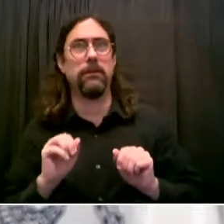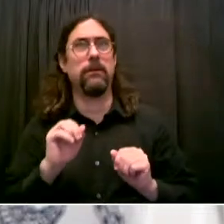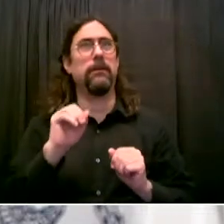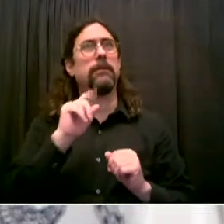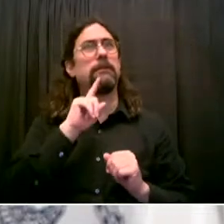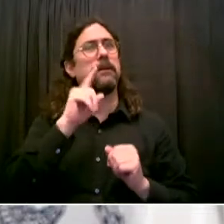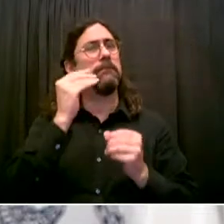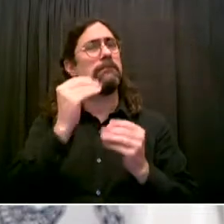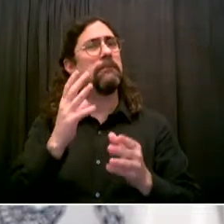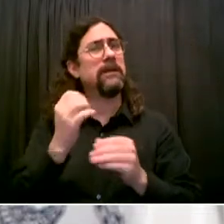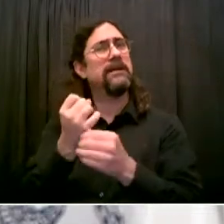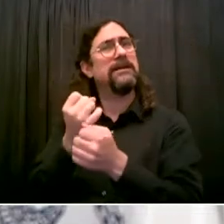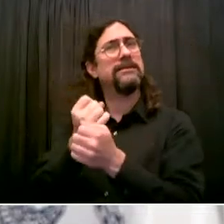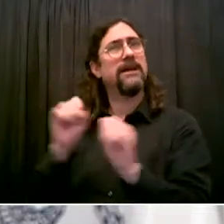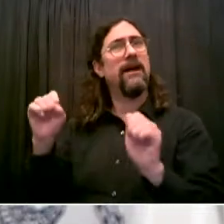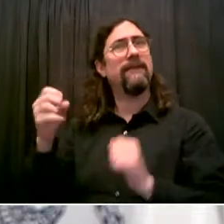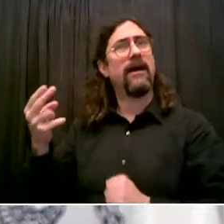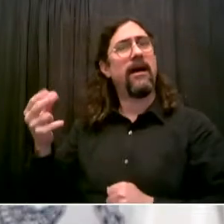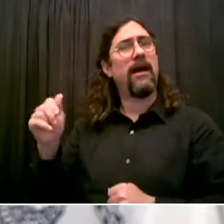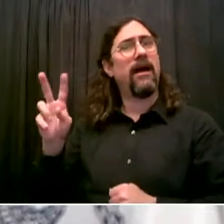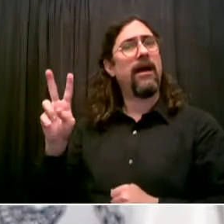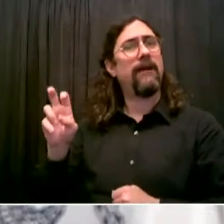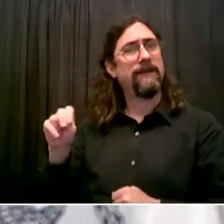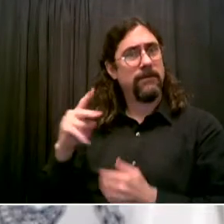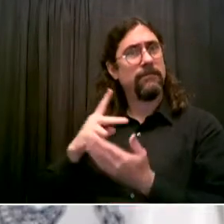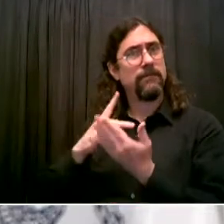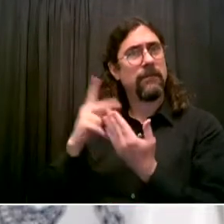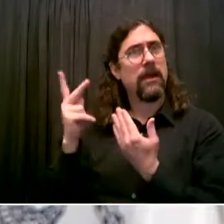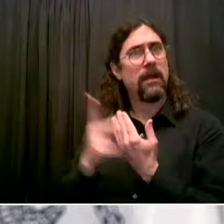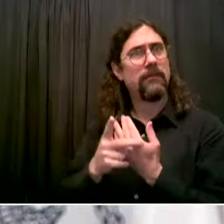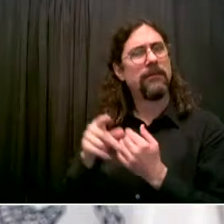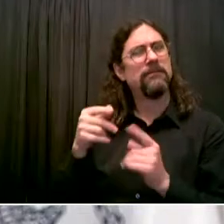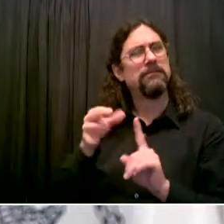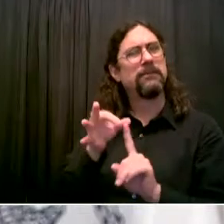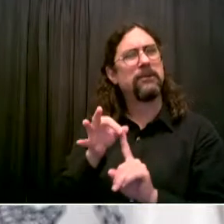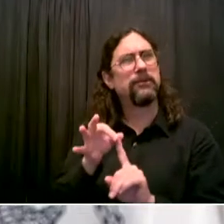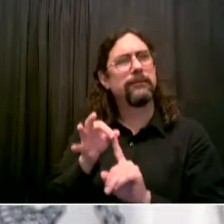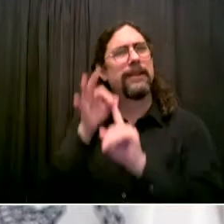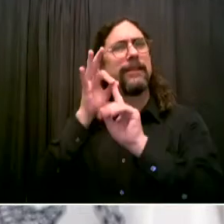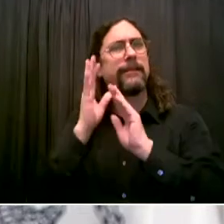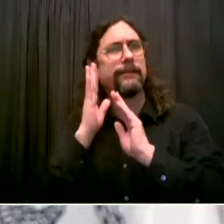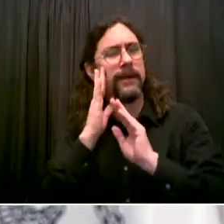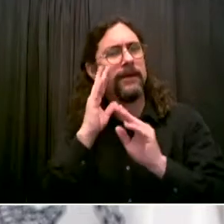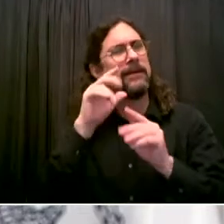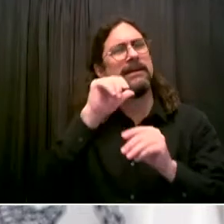SPEAK TO THAT. ALSO THE SAFE HAVENS AND THE SMALLER FACILITIES, ARE UNQUESTIONABLY